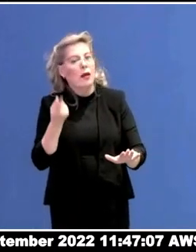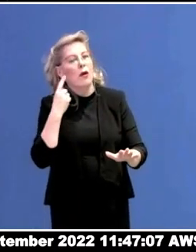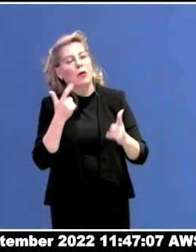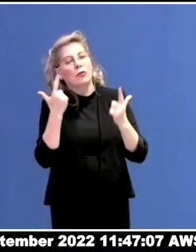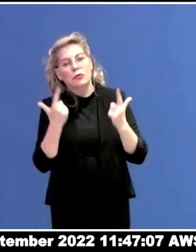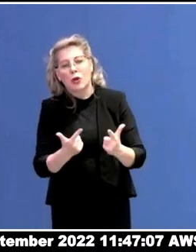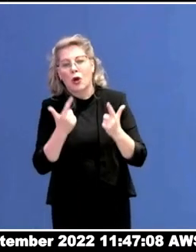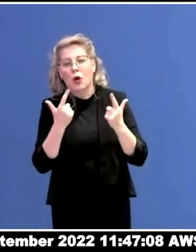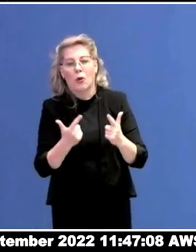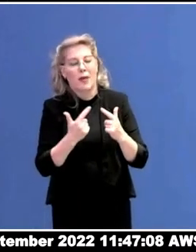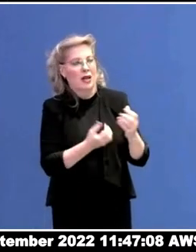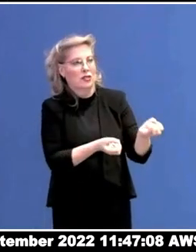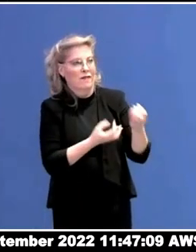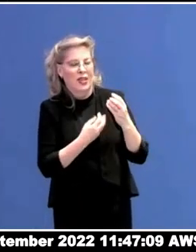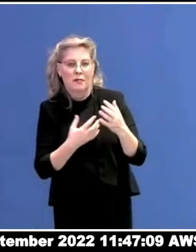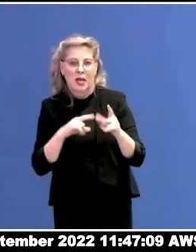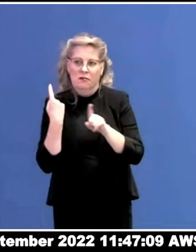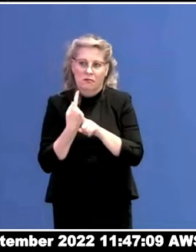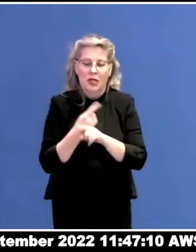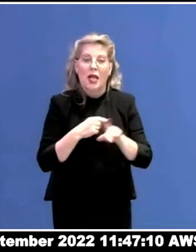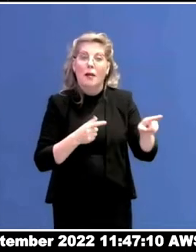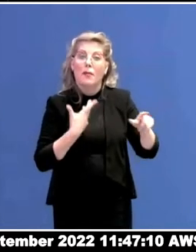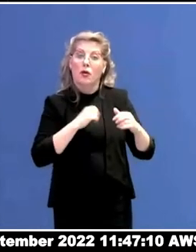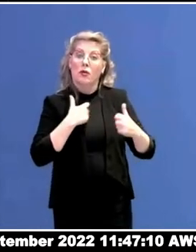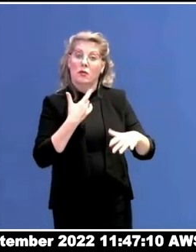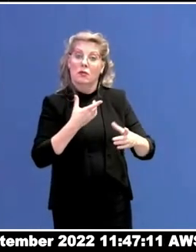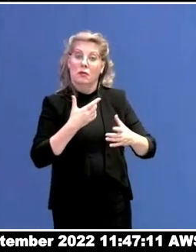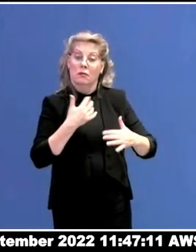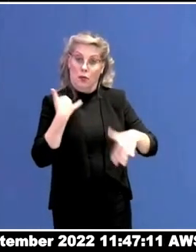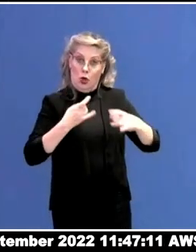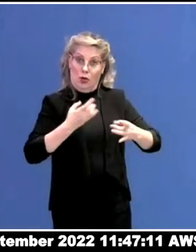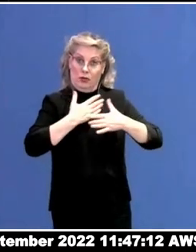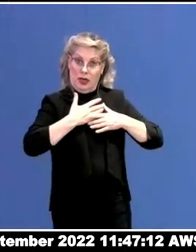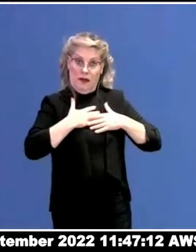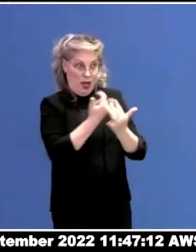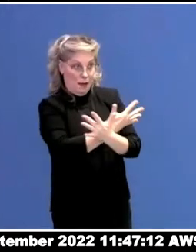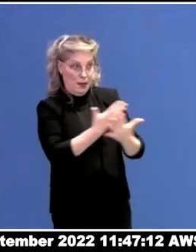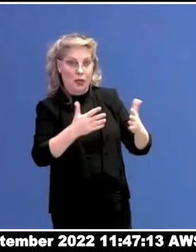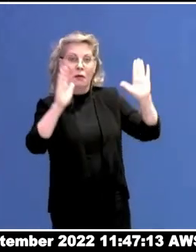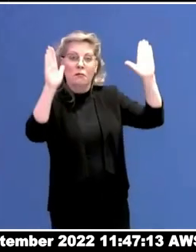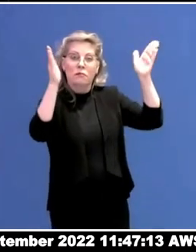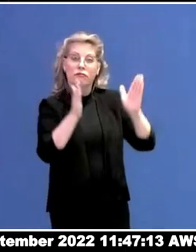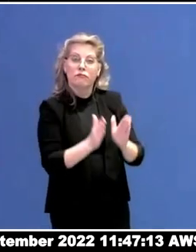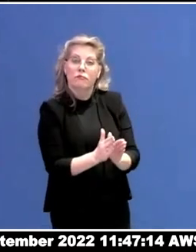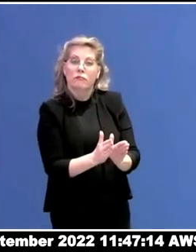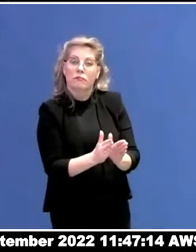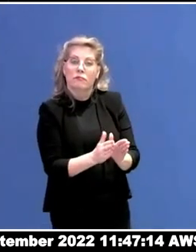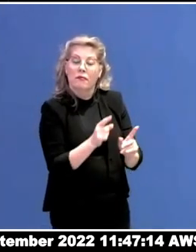Incredible because we had applied such a humane process and approach to dealing with people at risk and people in the system.